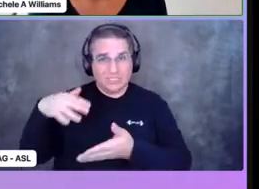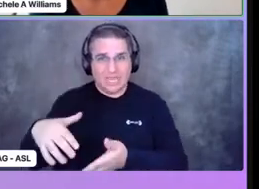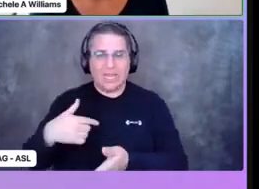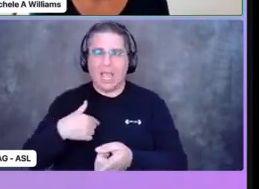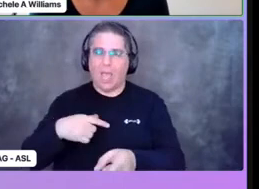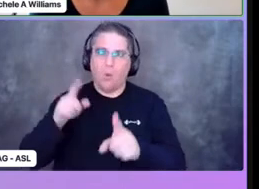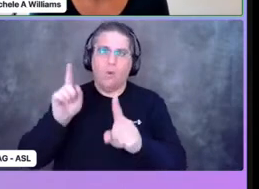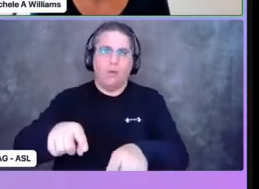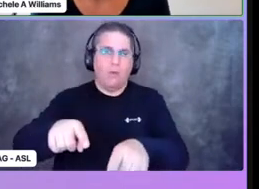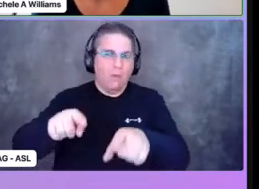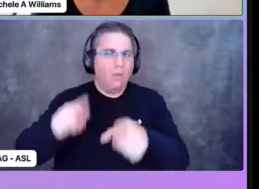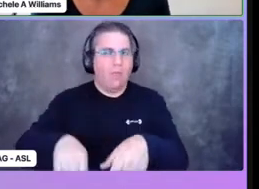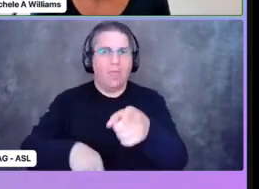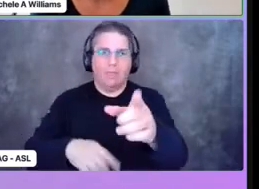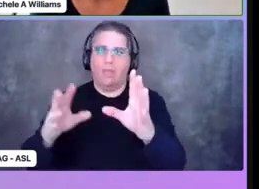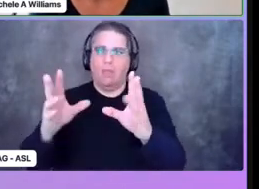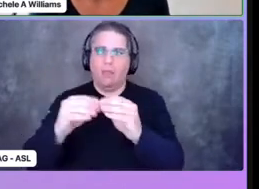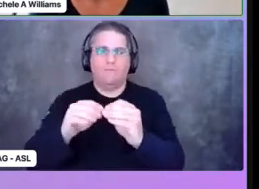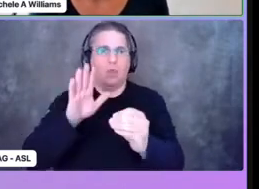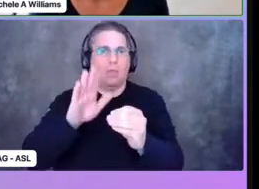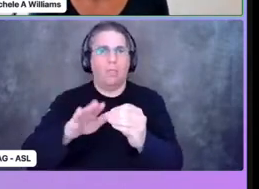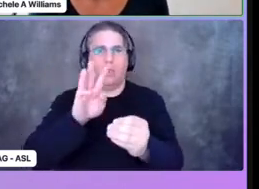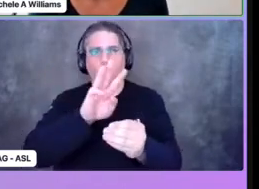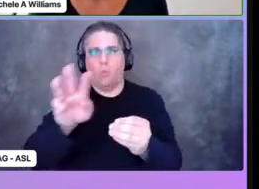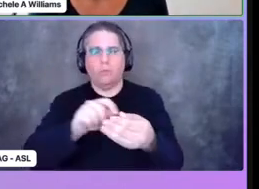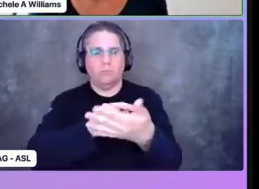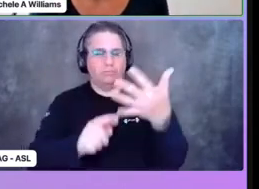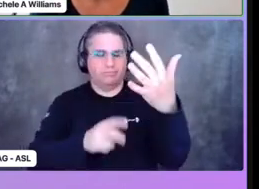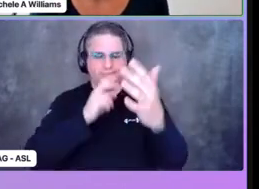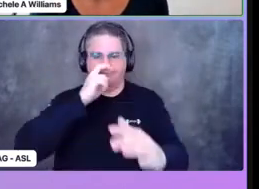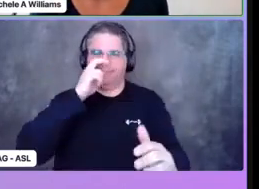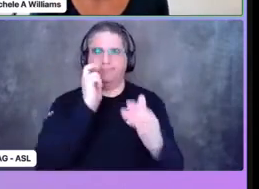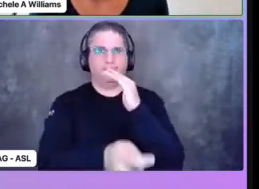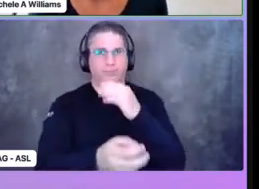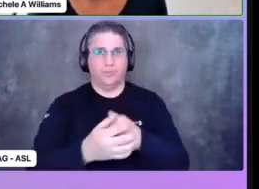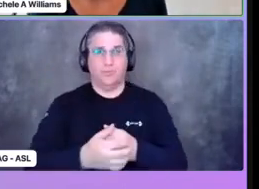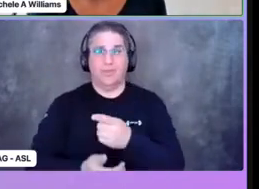conference, ACM being the association for machinery. I kind of lived there when I was doing my doctorate. And